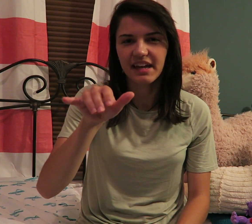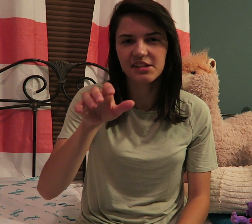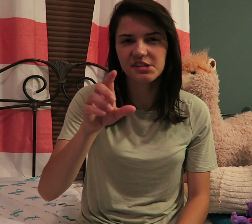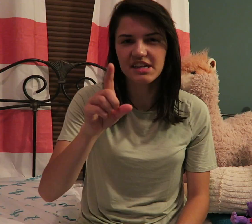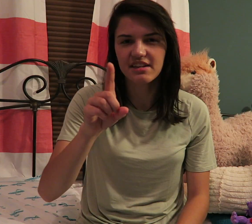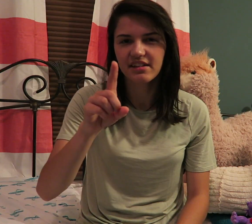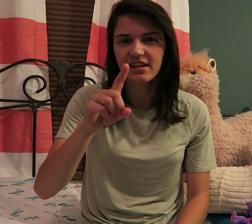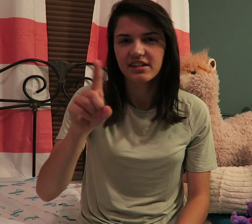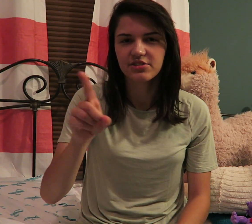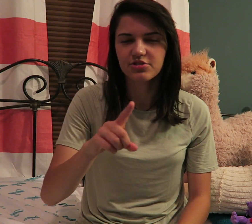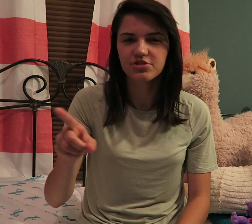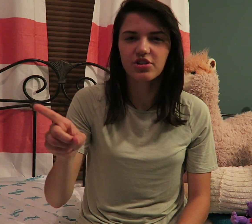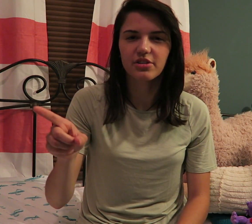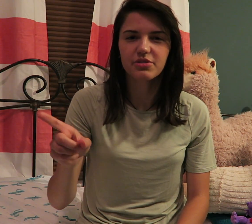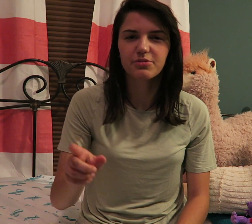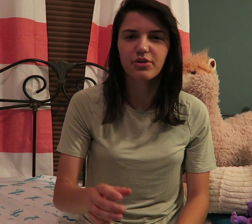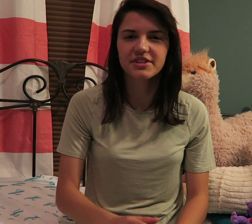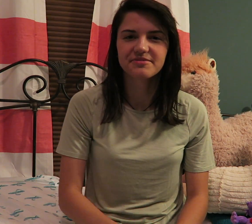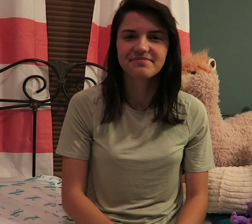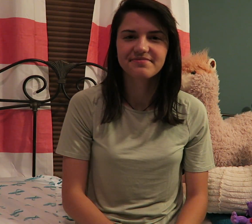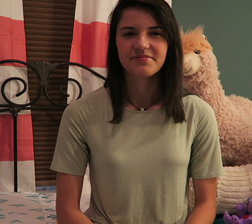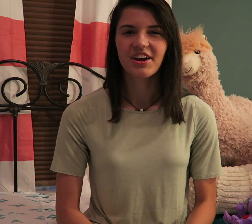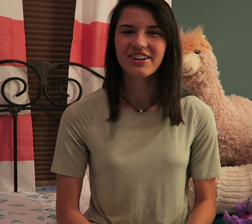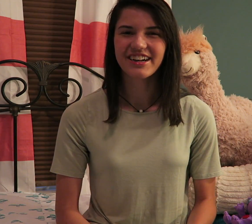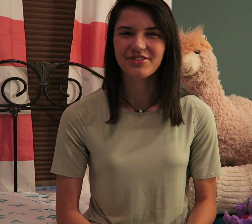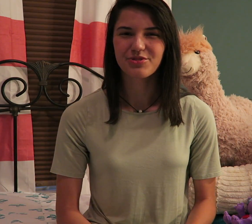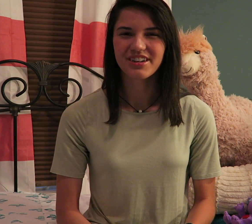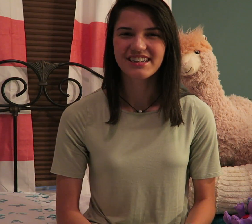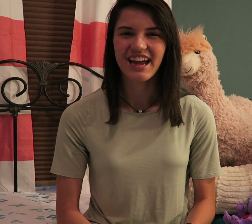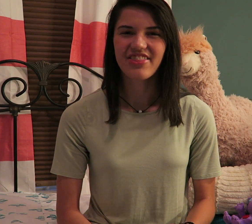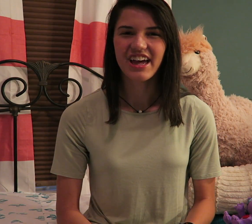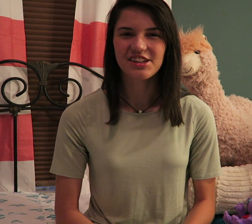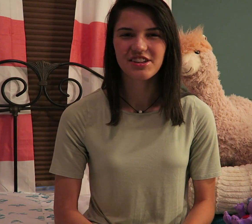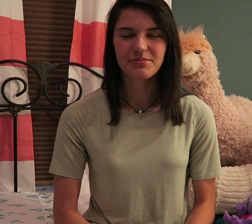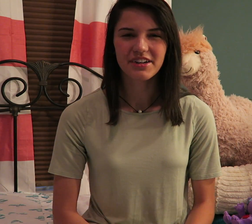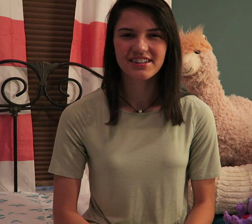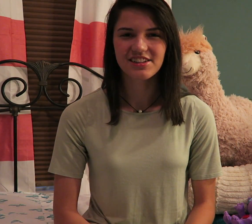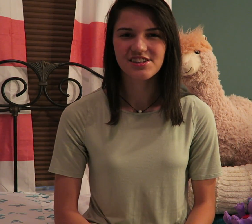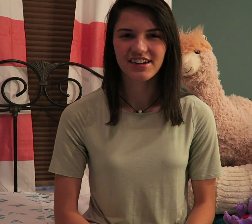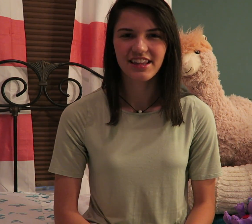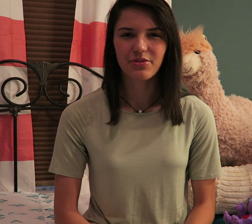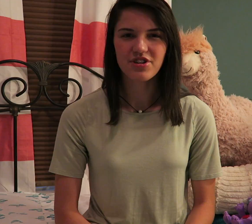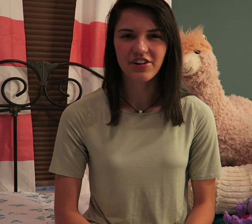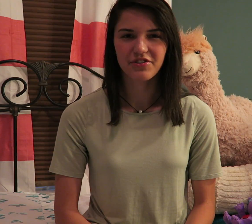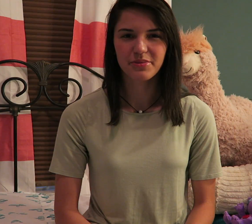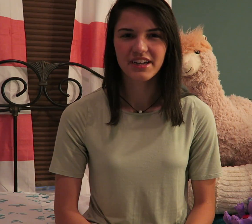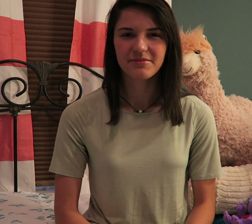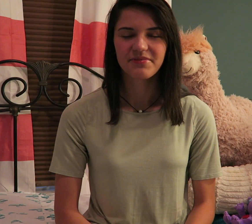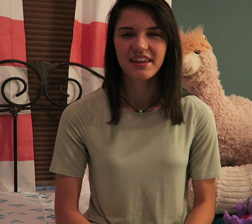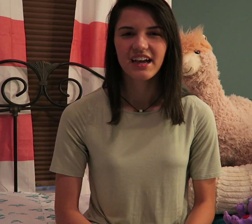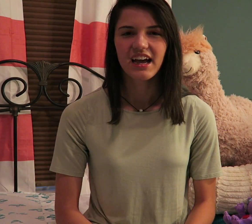Z you just draw it with your pointer. Alright everyone, and that is the American Sign Language alphabet.